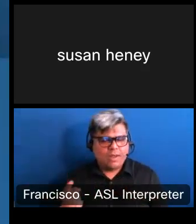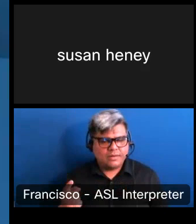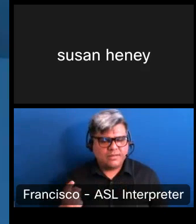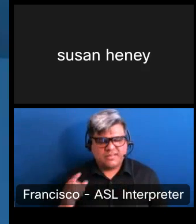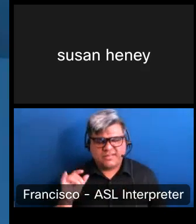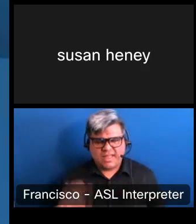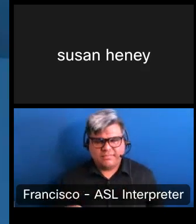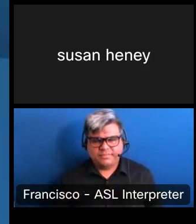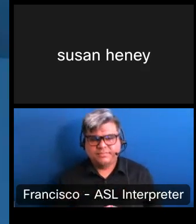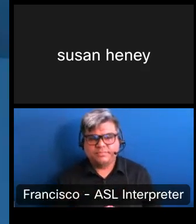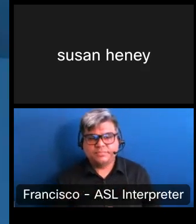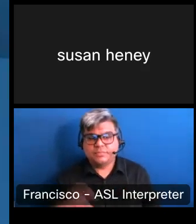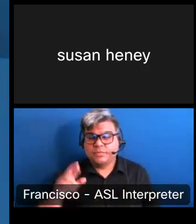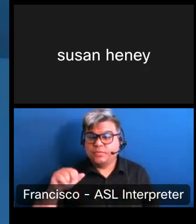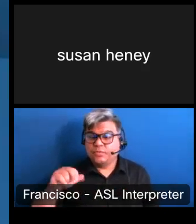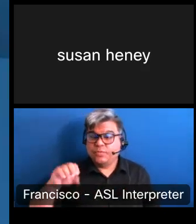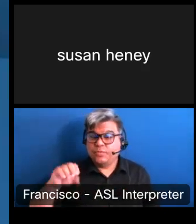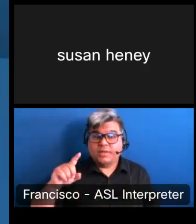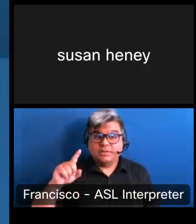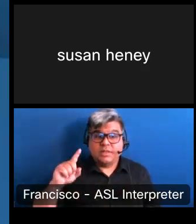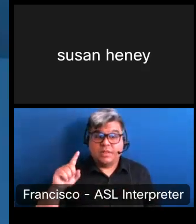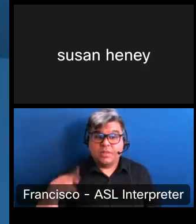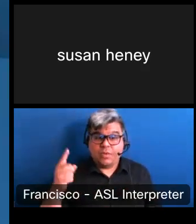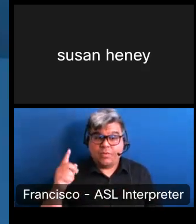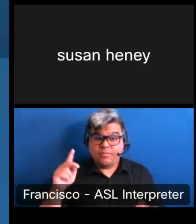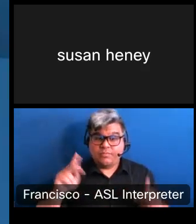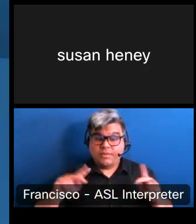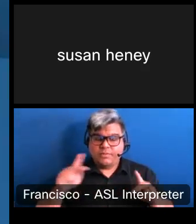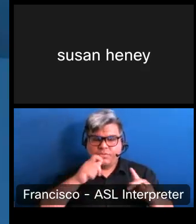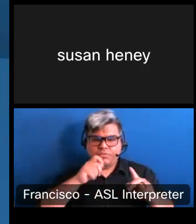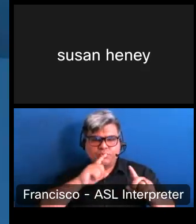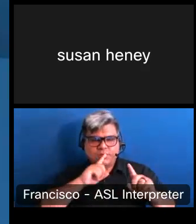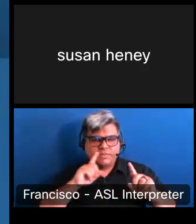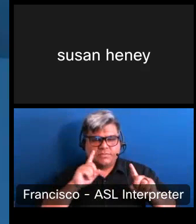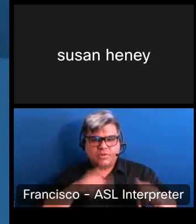Race alone are people who responded to the question on race by indicating only one race